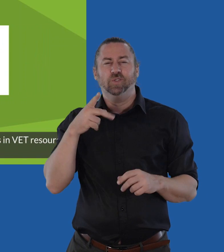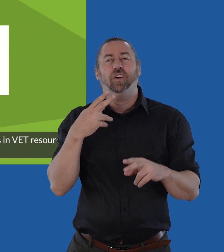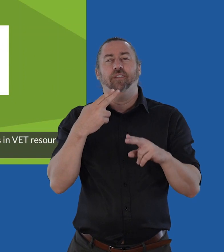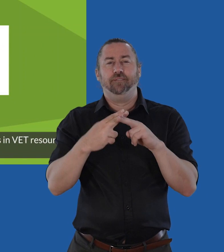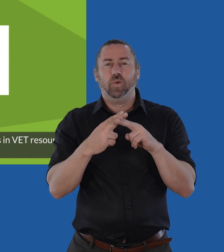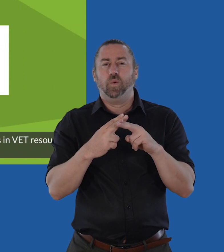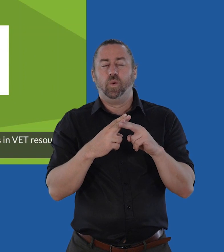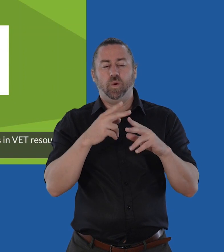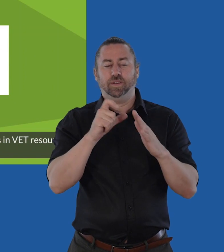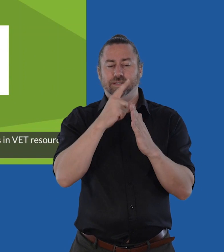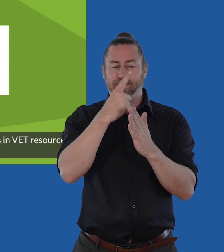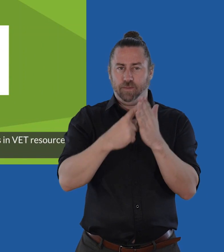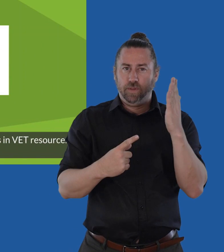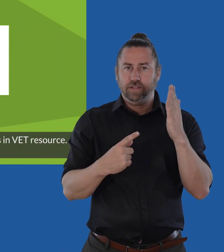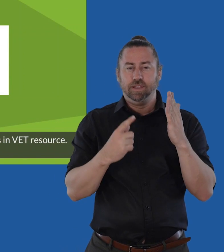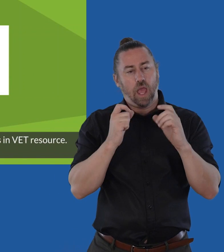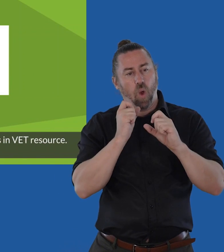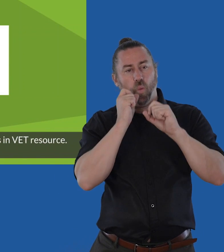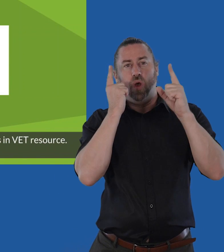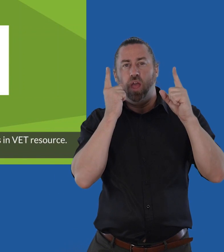Awareness-Supporting Students in Vet resource.